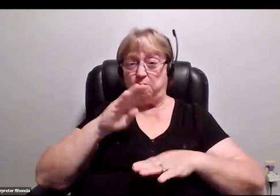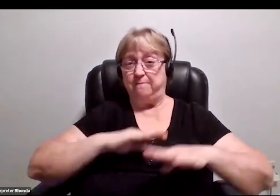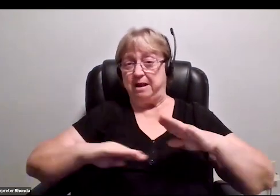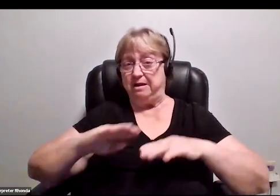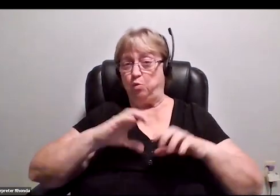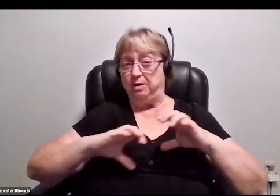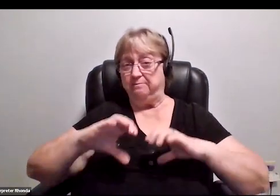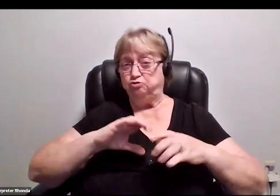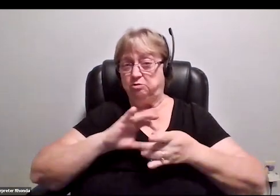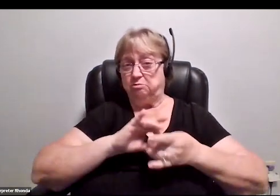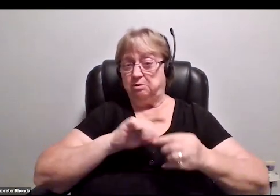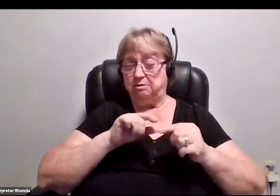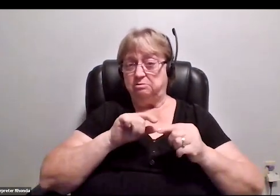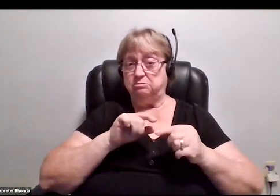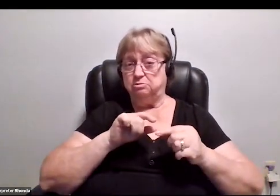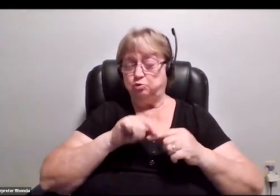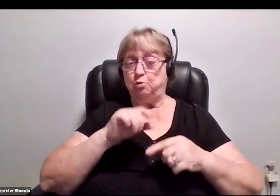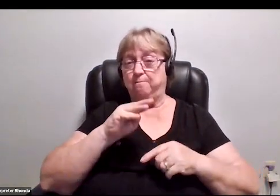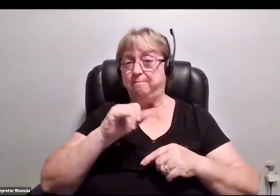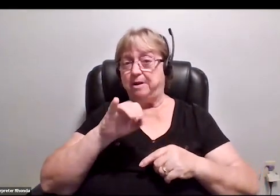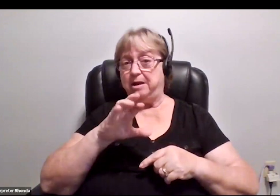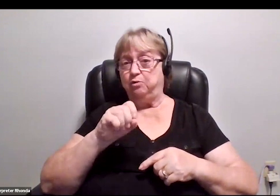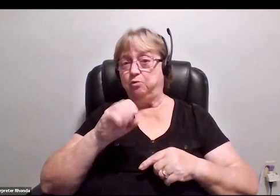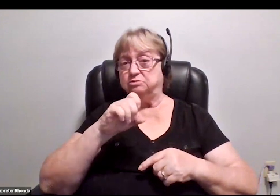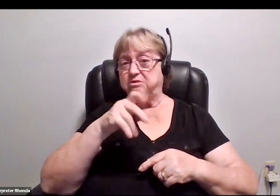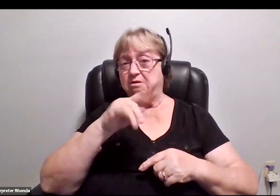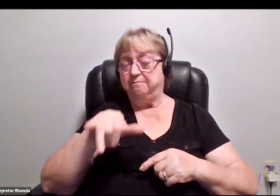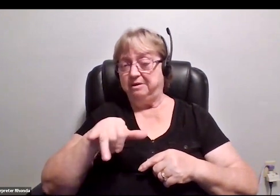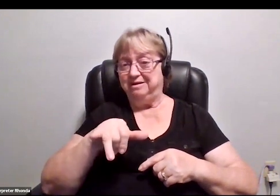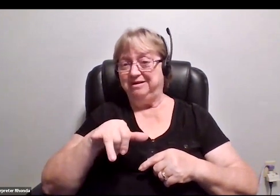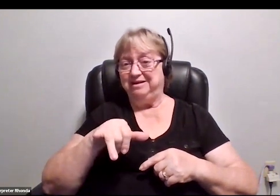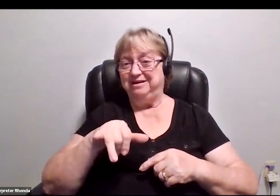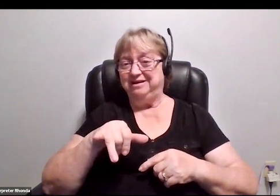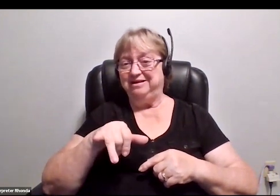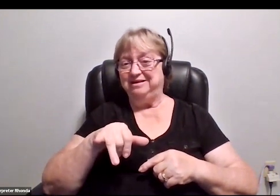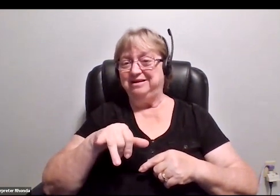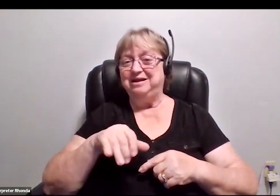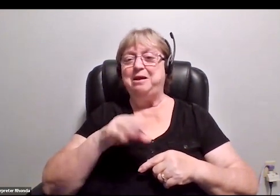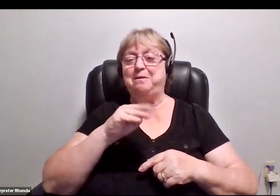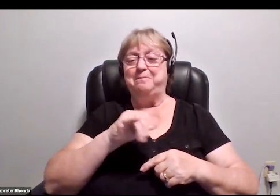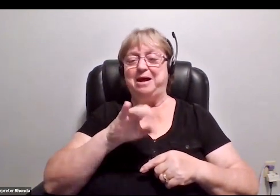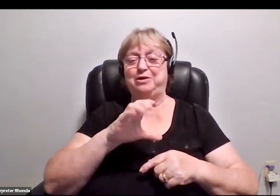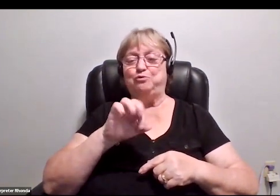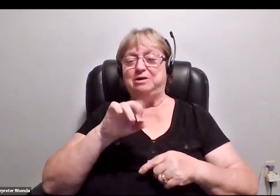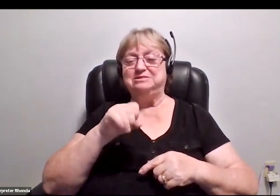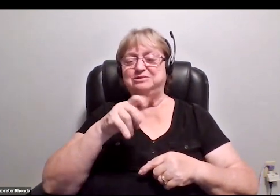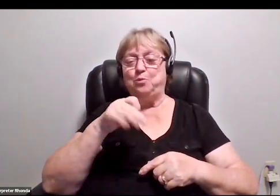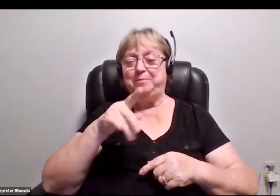to microscopy-- wow, I can't say that word. Oh, microscopy. [crosstalk] Microscopy. Thank you.